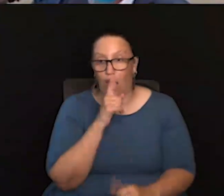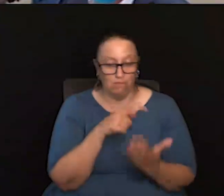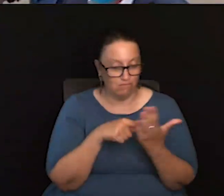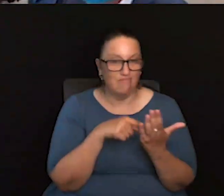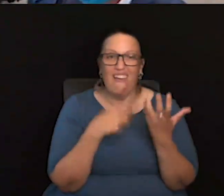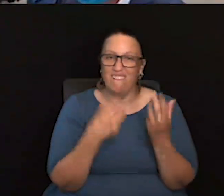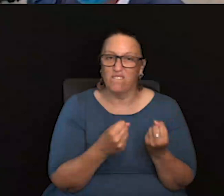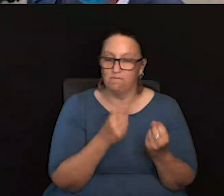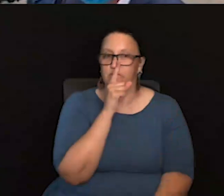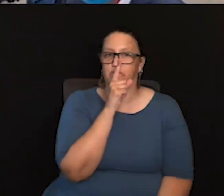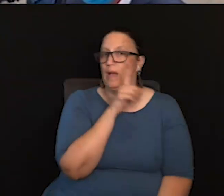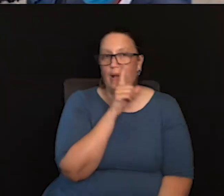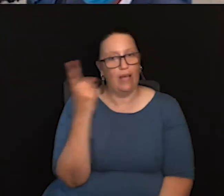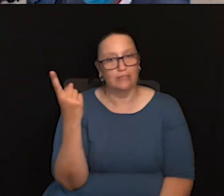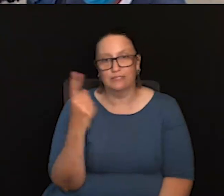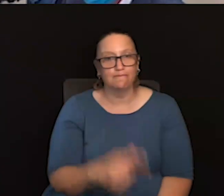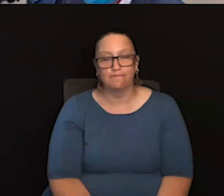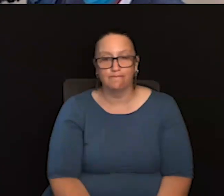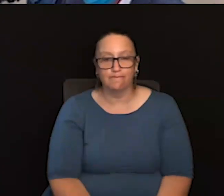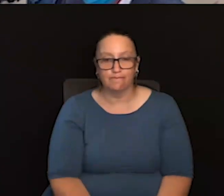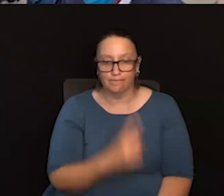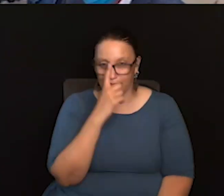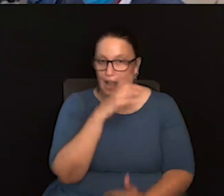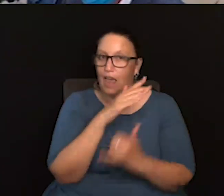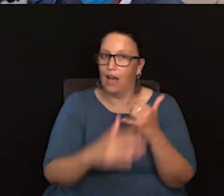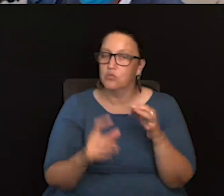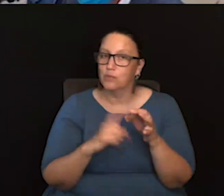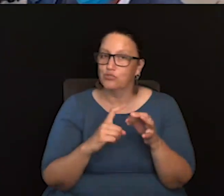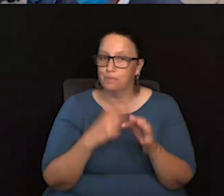do you have any specific modelling and specific case numbers